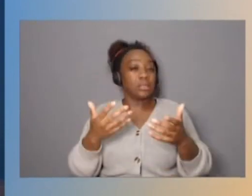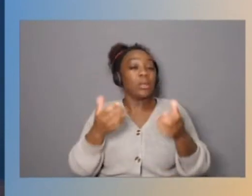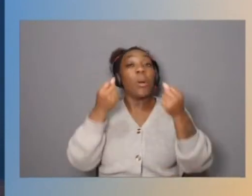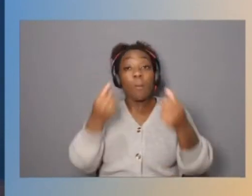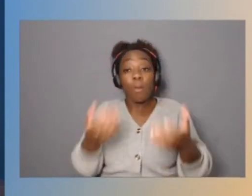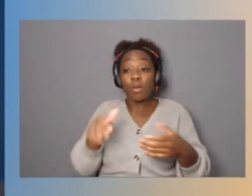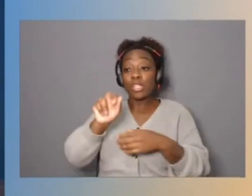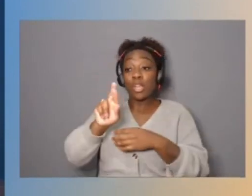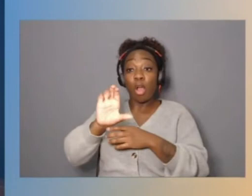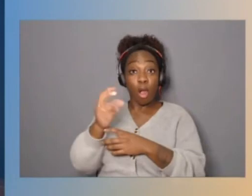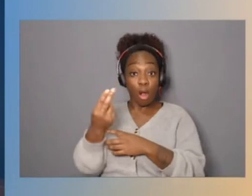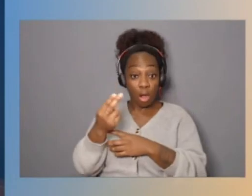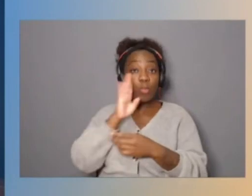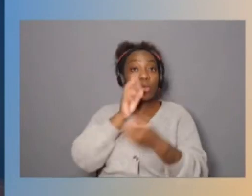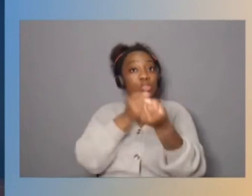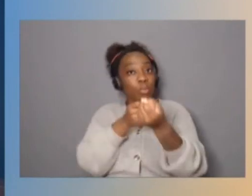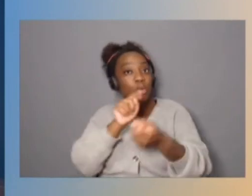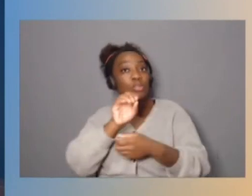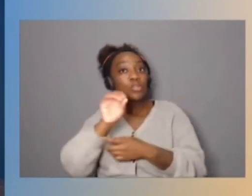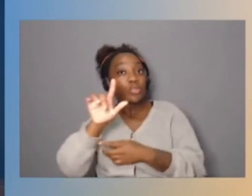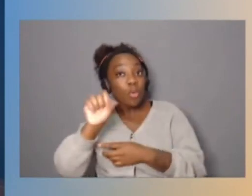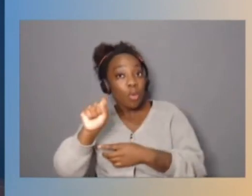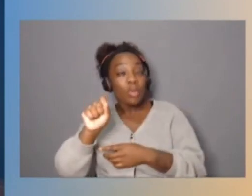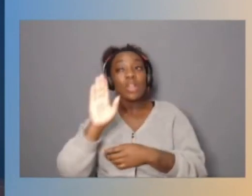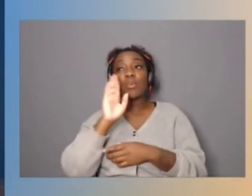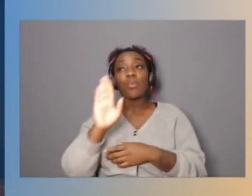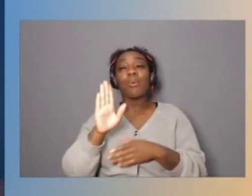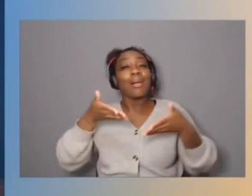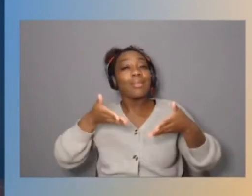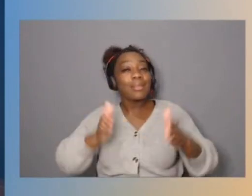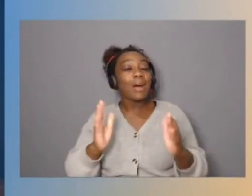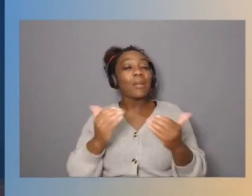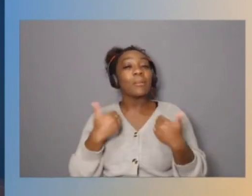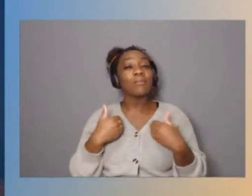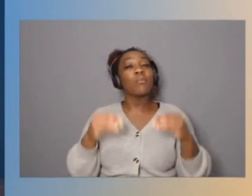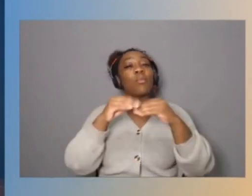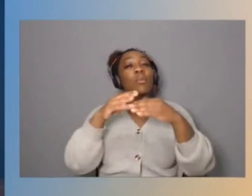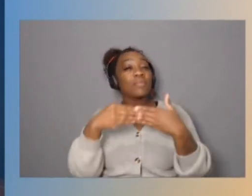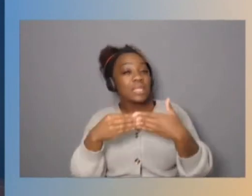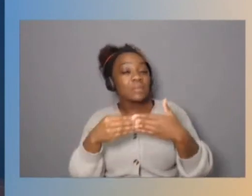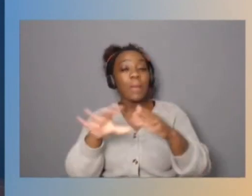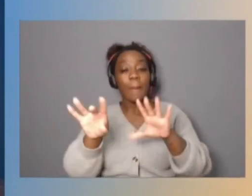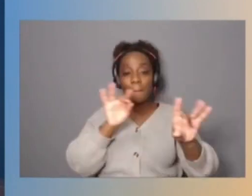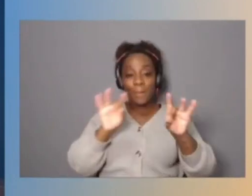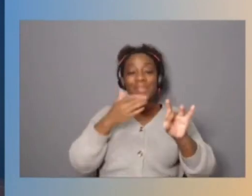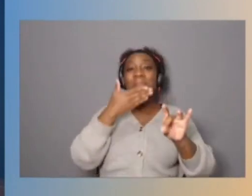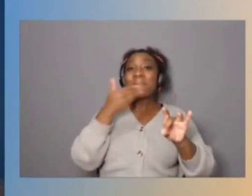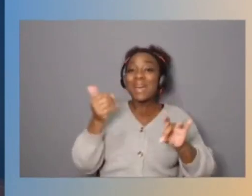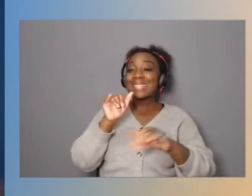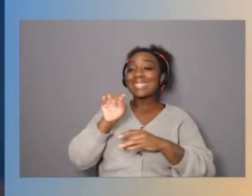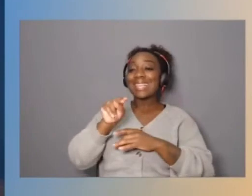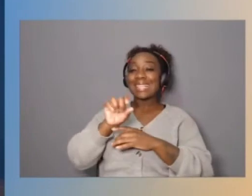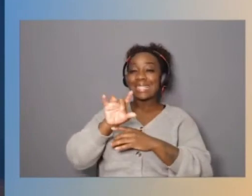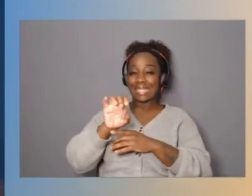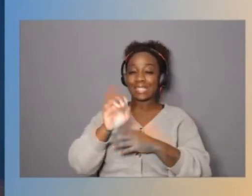basically enables you to get the flexibility and pick the best instance in terms of price performance. Yeah, I think flex, sorry. No, go ahead, please.